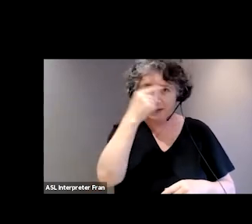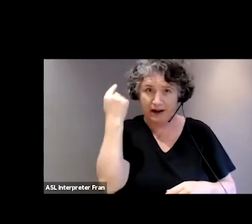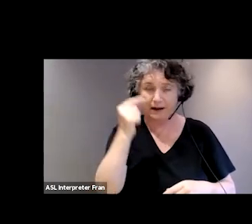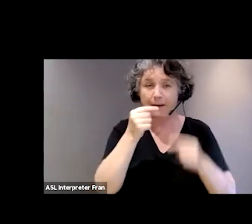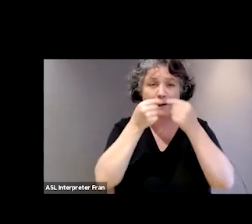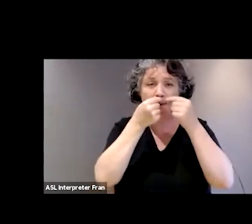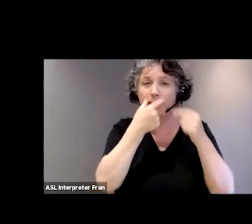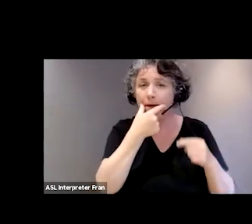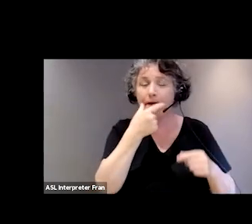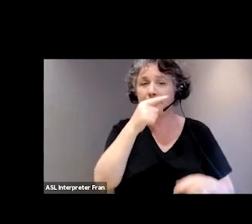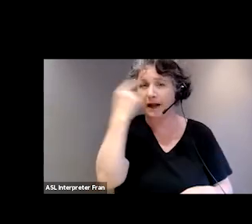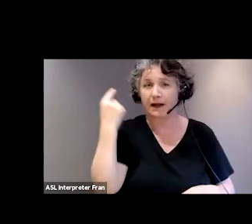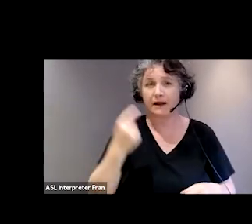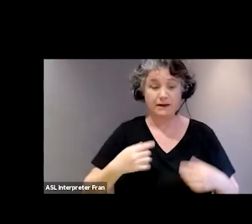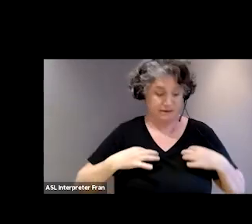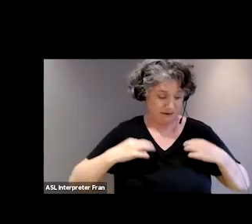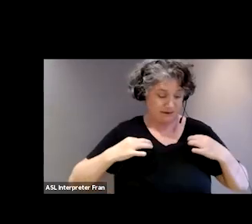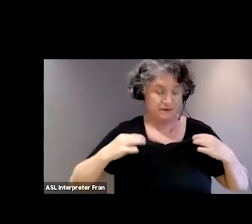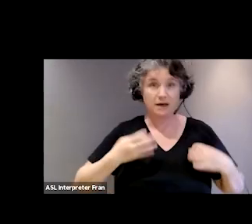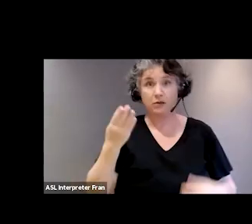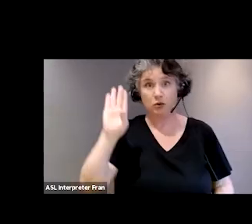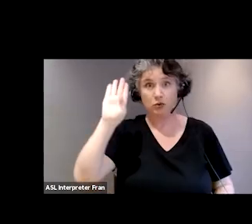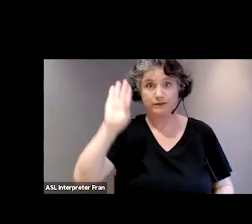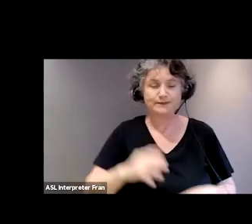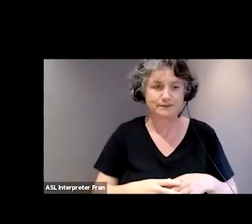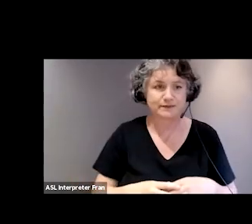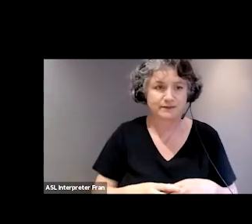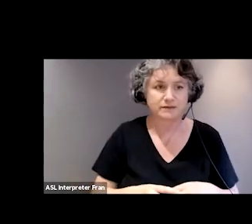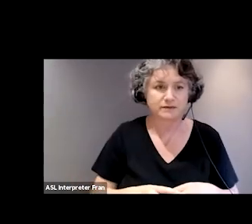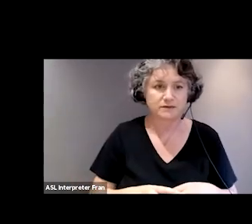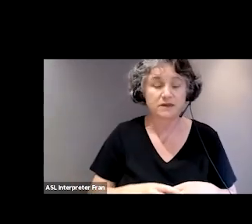Centre for Independent Living Toronto. I use